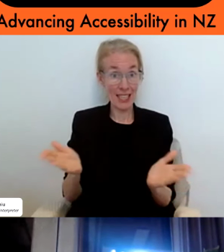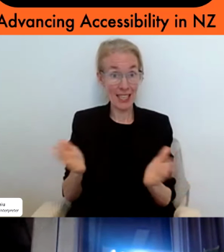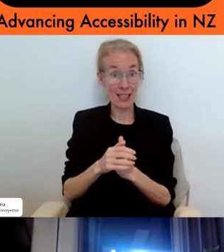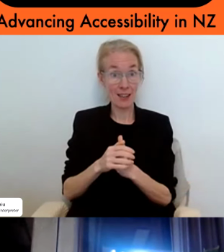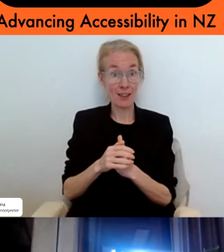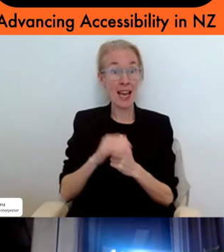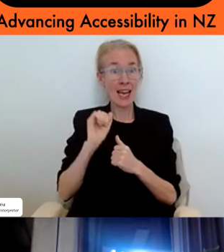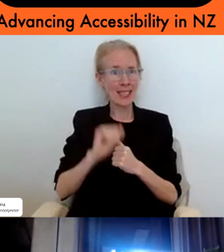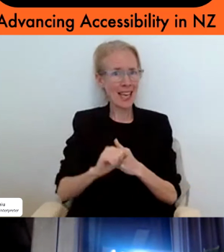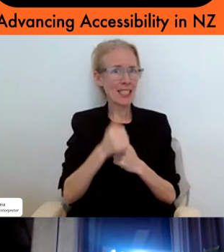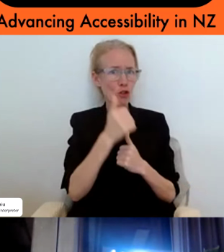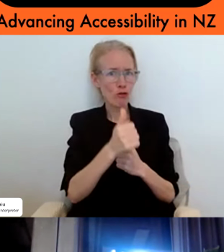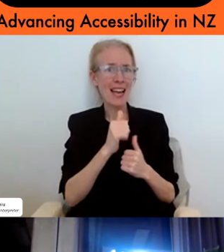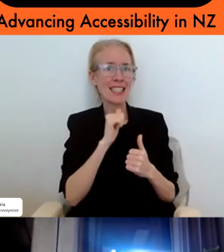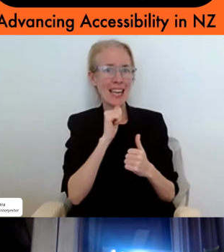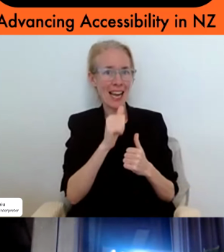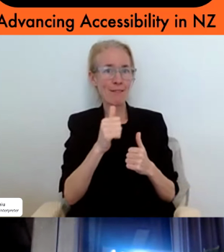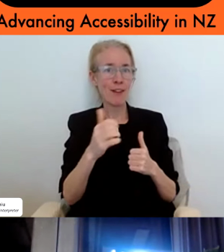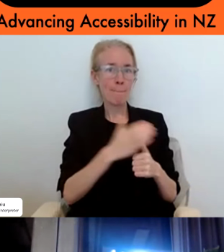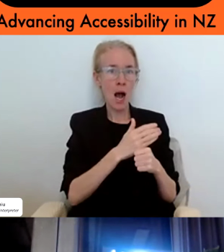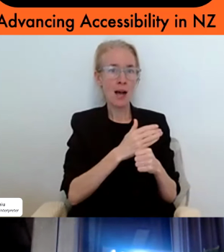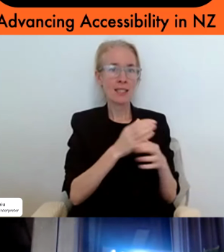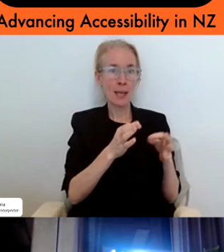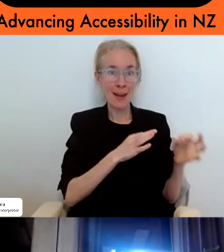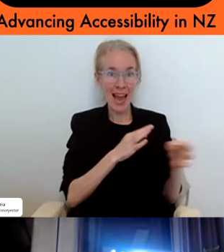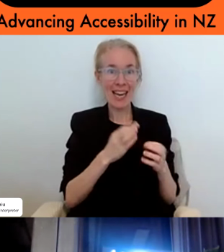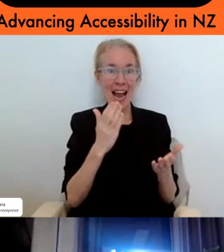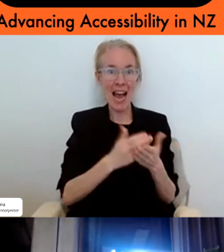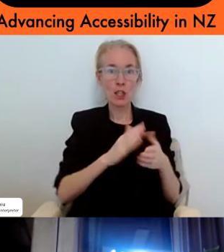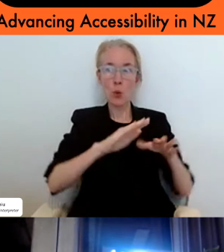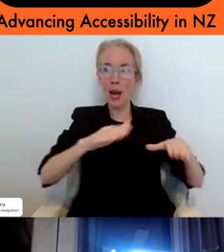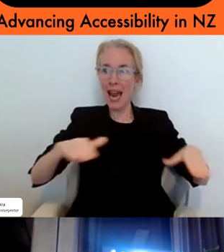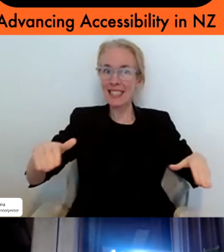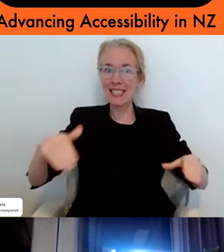and the actual landscape is inclusive, but it needs to go beyond the garden